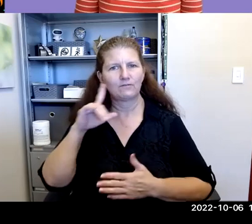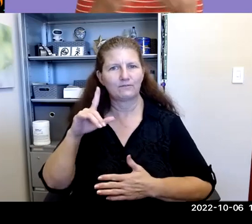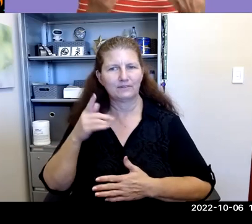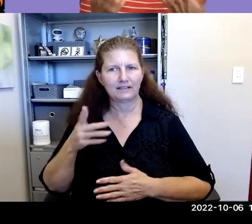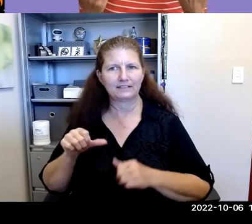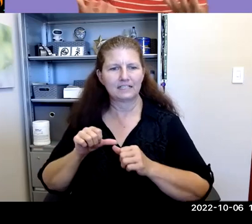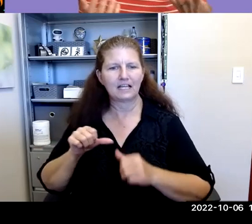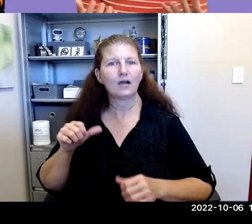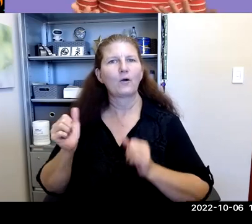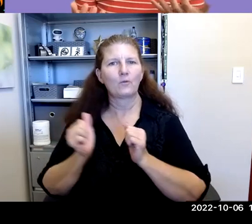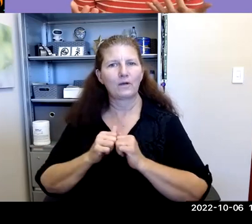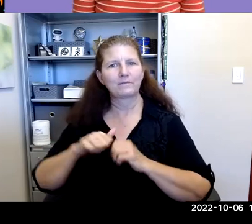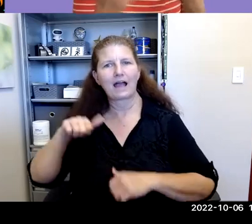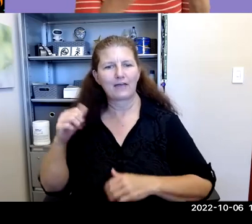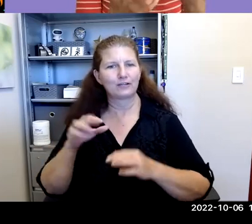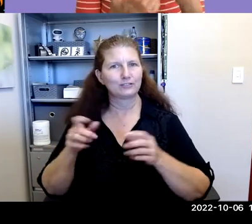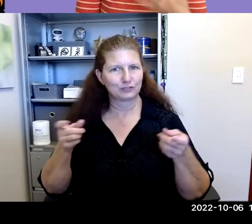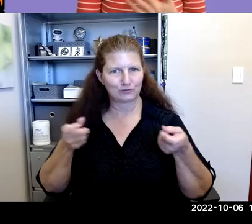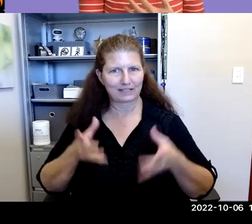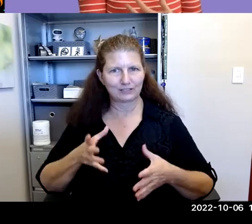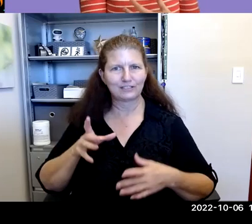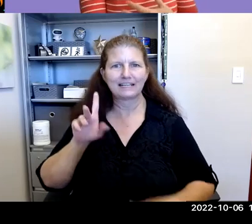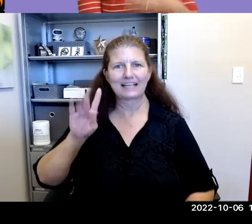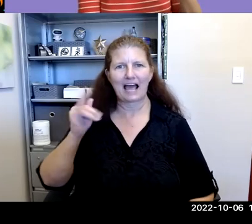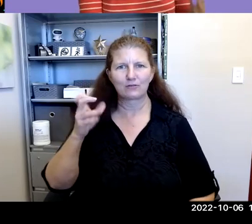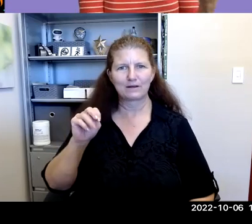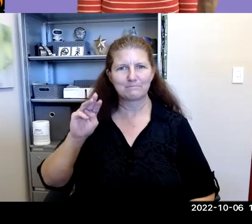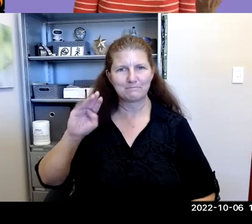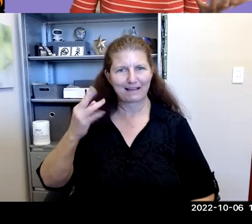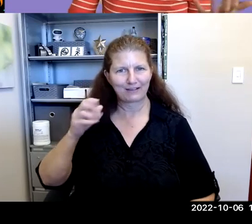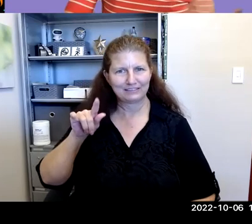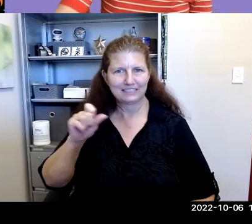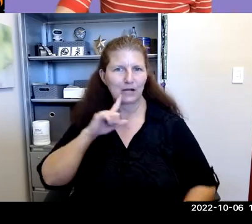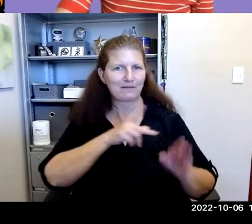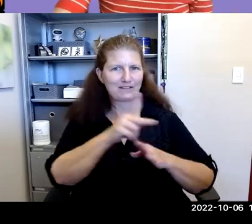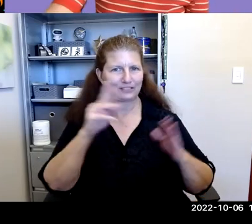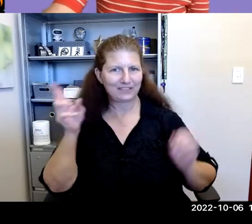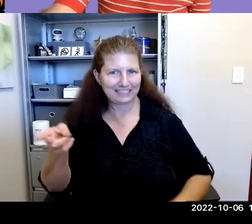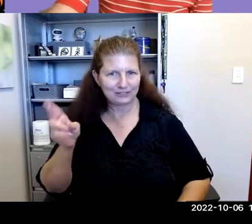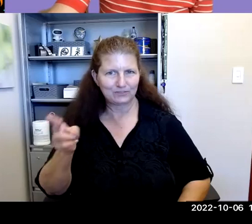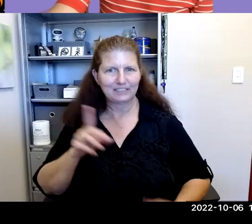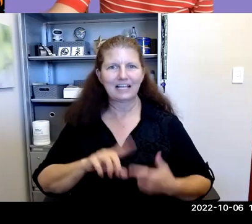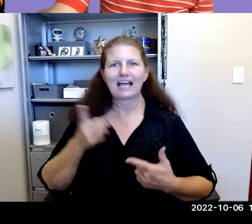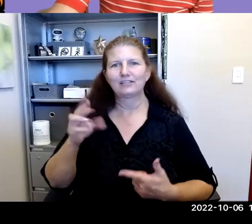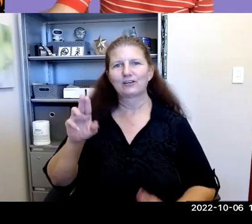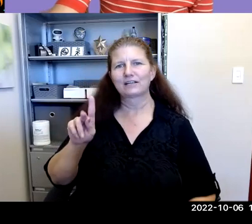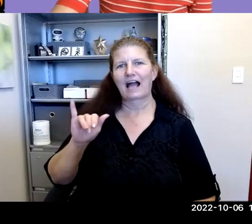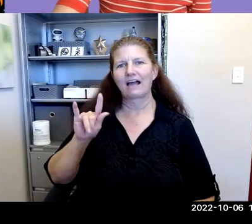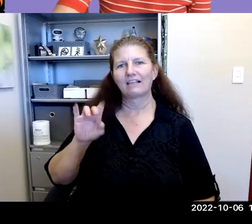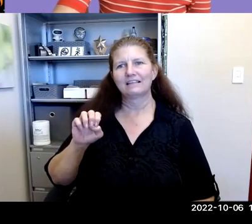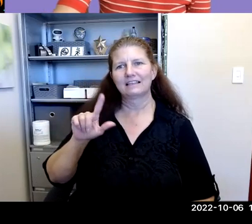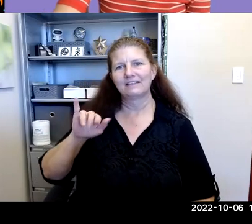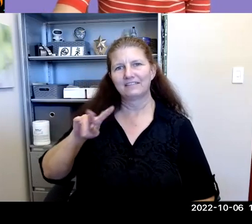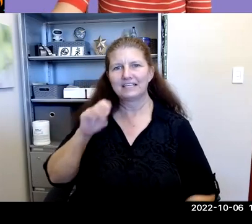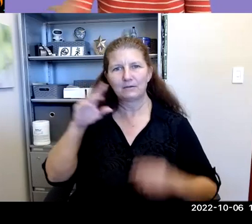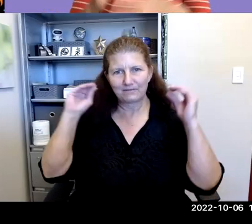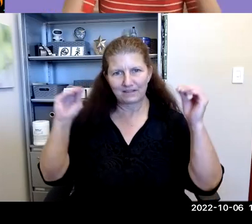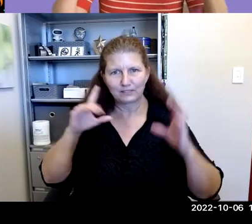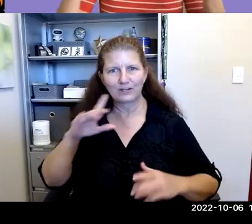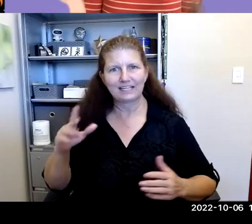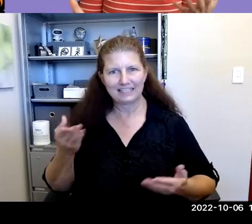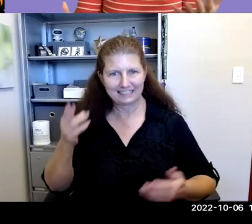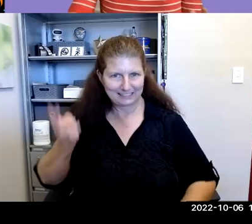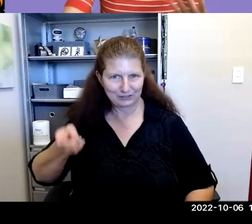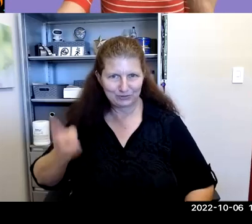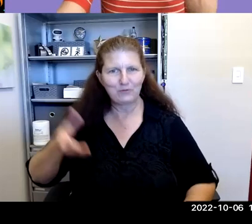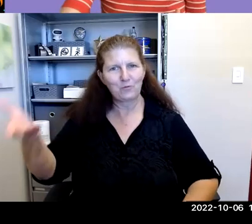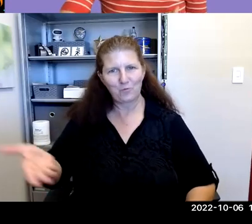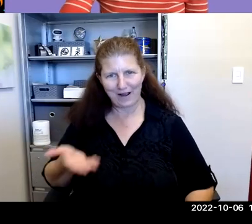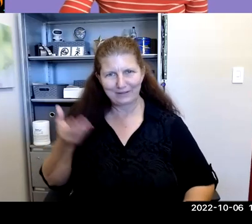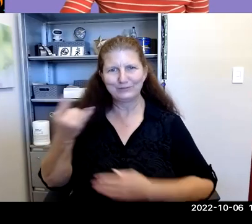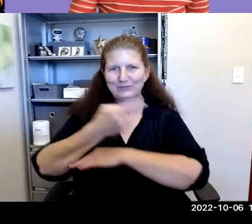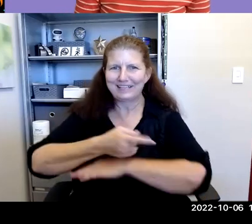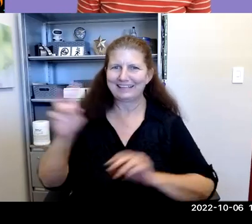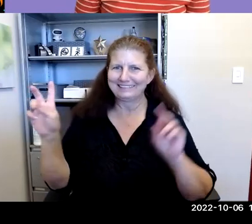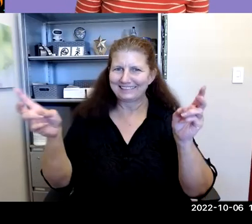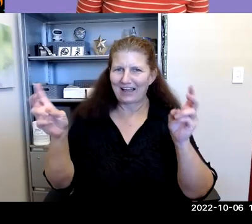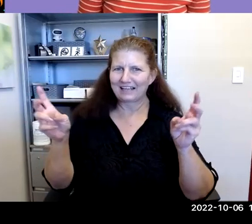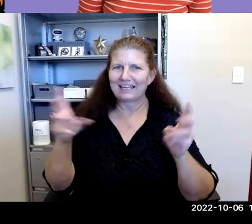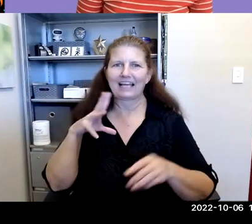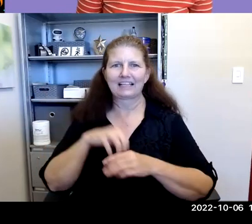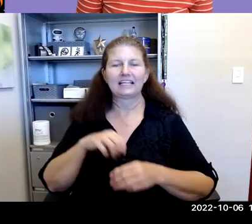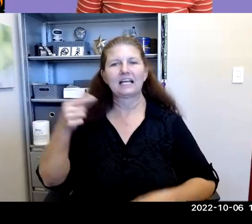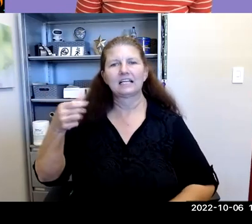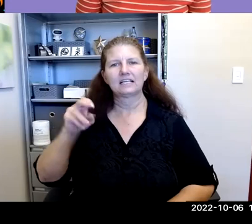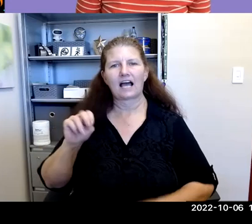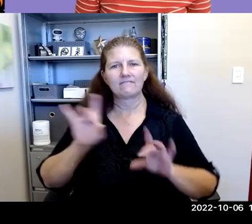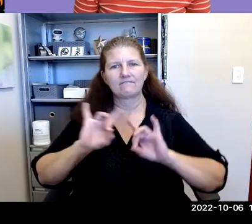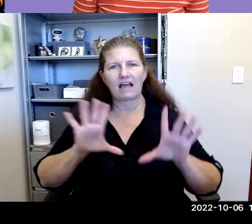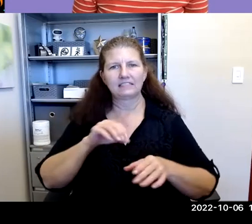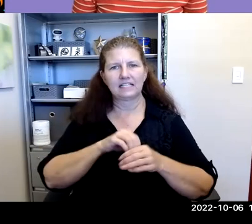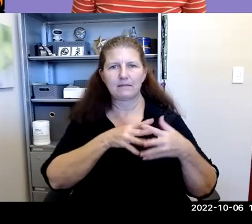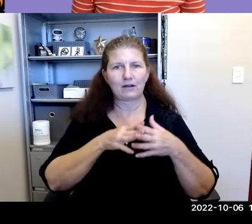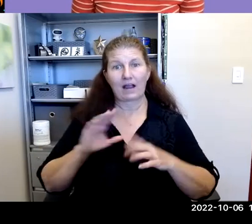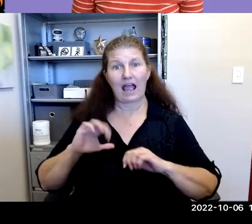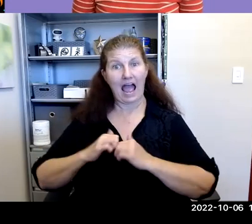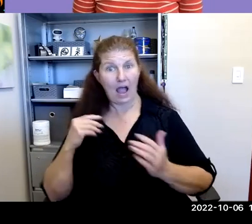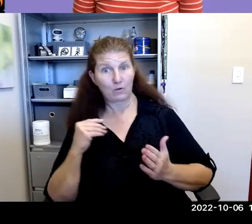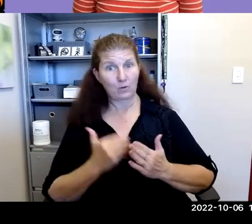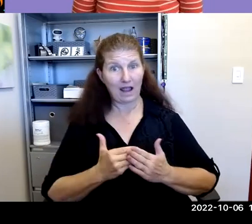Heather McCarty: along with my fellow Co-directors Dr. Katherine Michael, who is a professor of history, and Dr. Kyle Libby, who is a professor of history. We would like to welcome you to Today's talk, entitled Gun Violence in America. How we got here, and how we solve this problem.